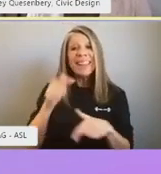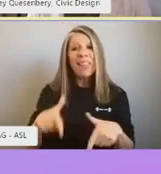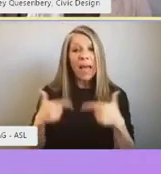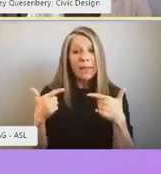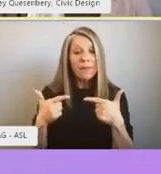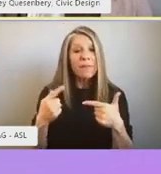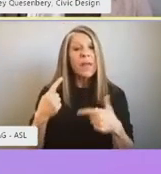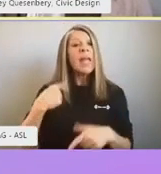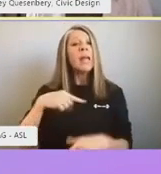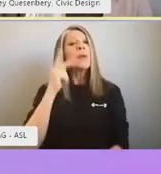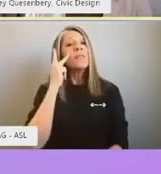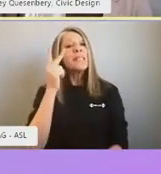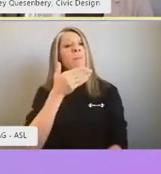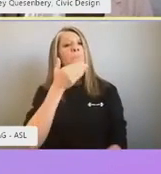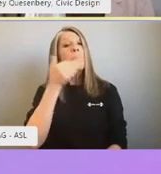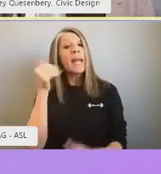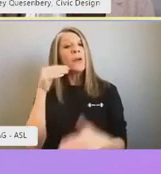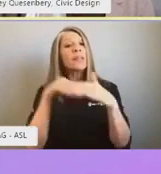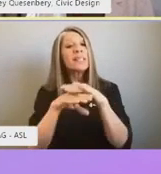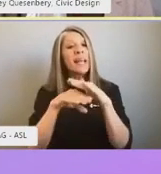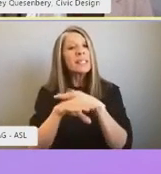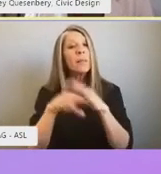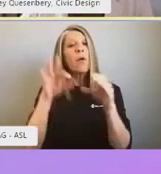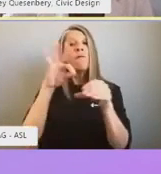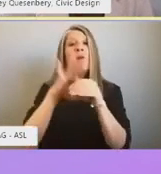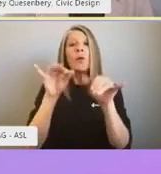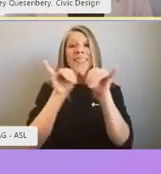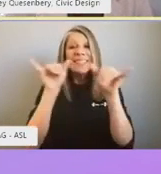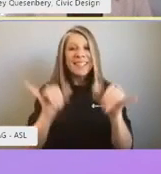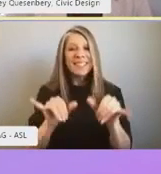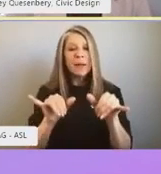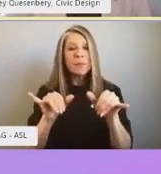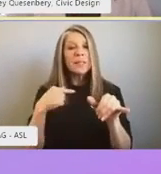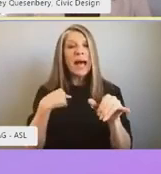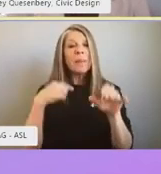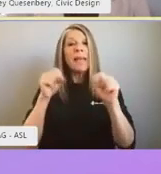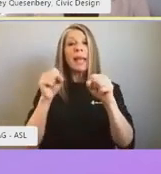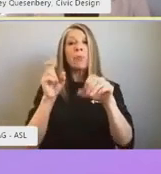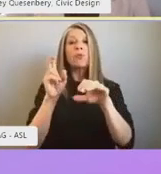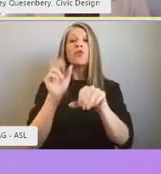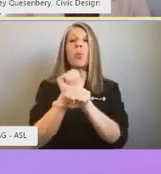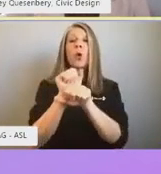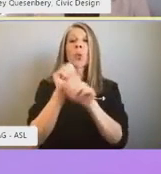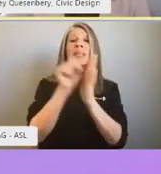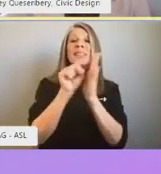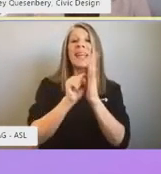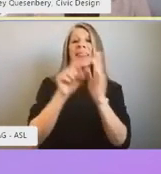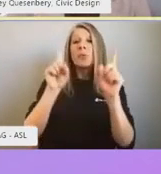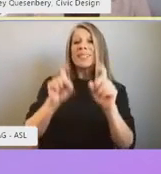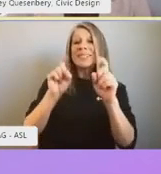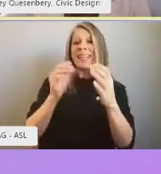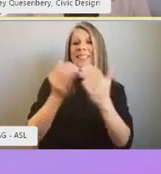something you can fit into your life, because it should be part of daily life. And of course we have seen better